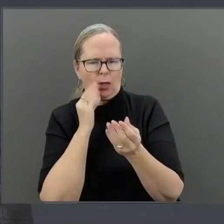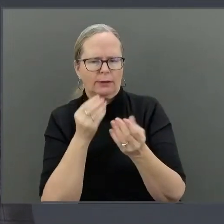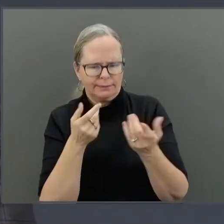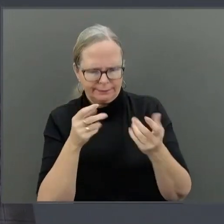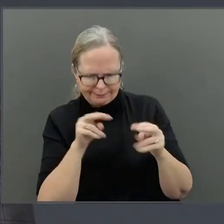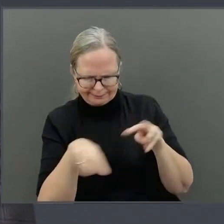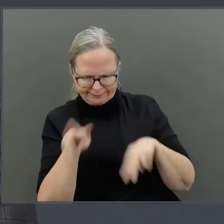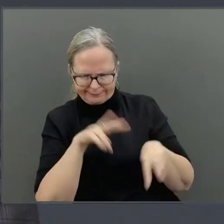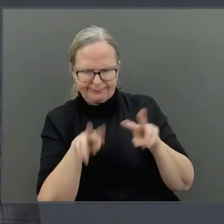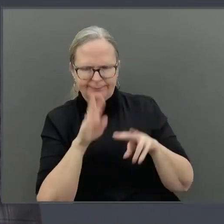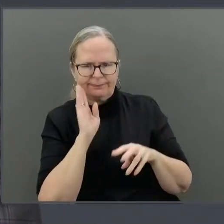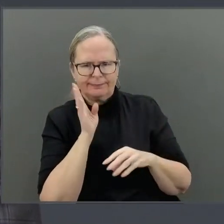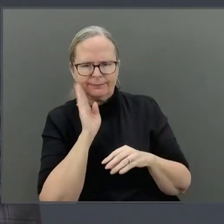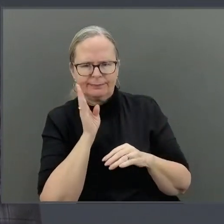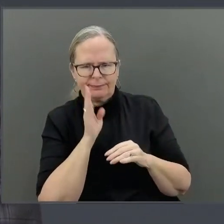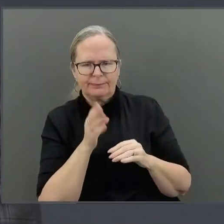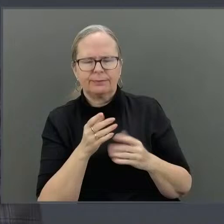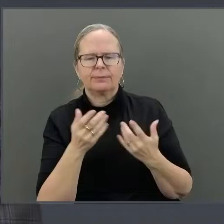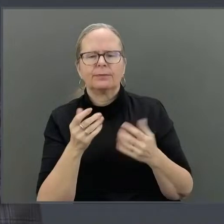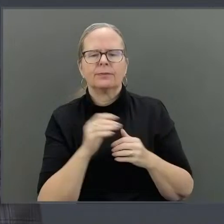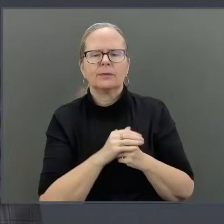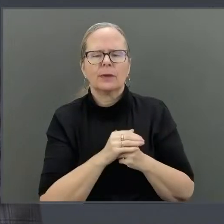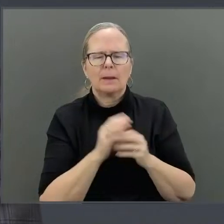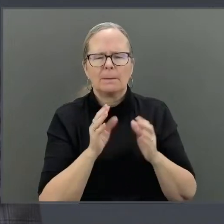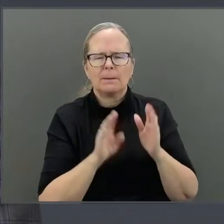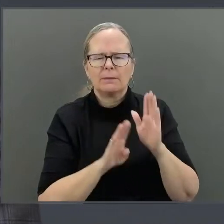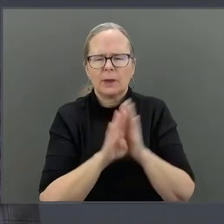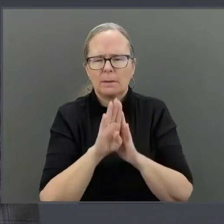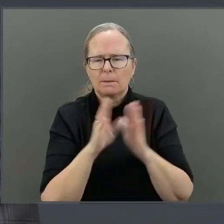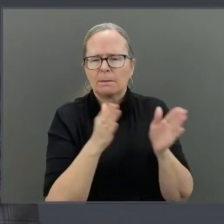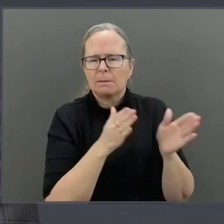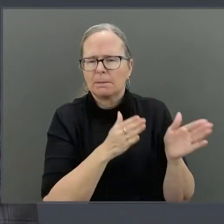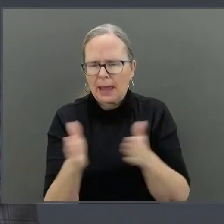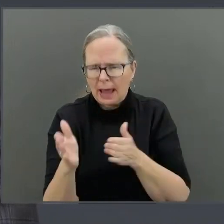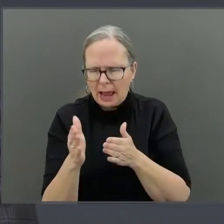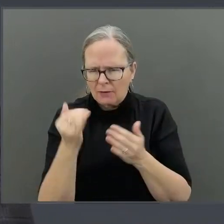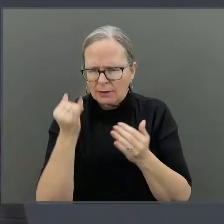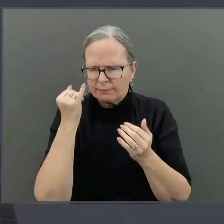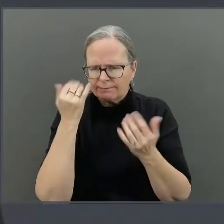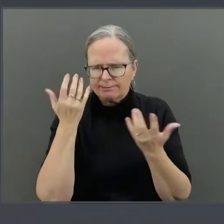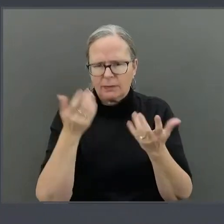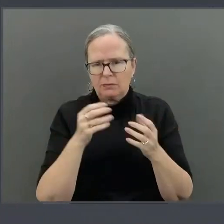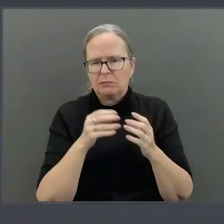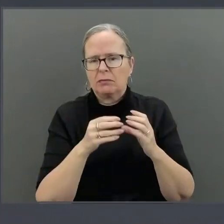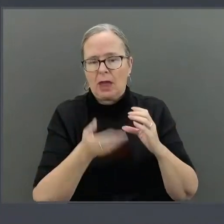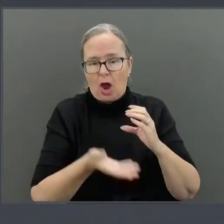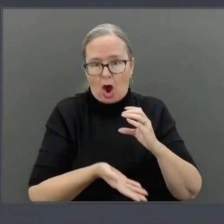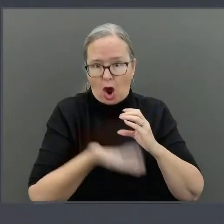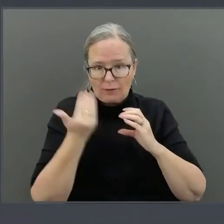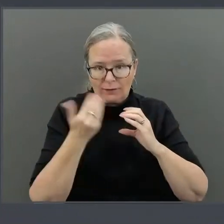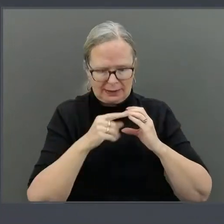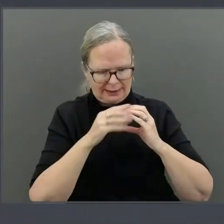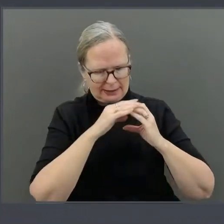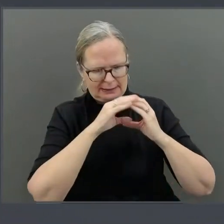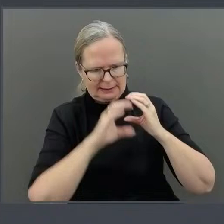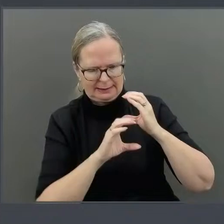yesterday we enacted this contingency plan until we've completed the removal stage we